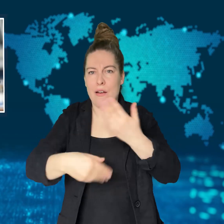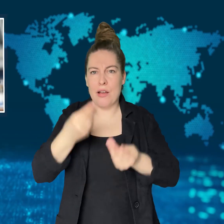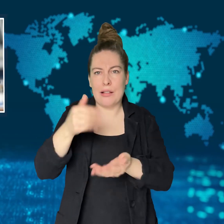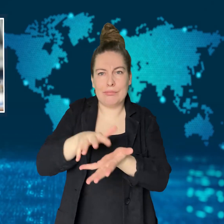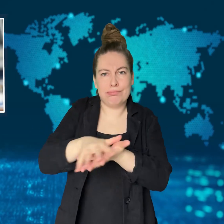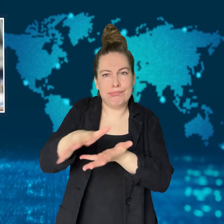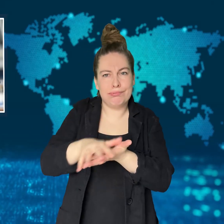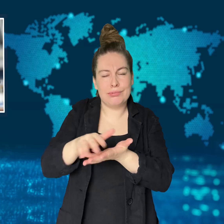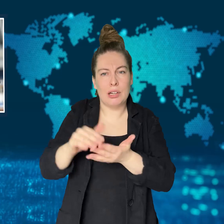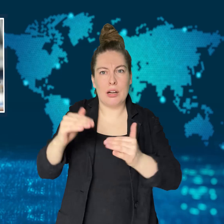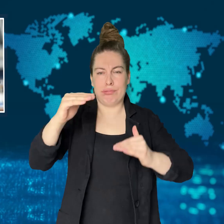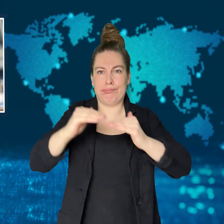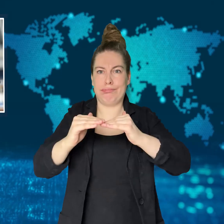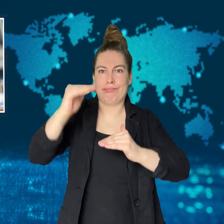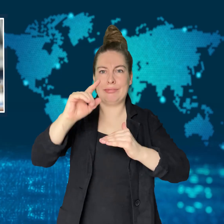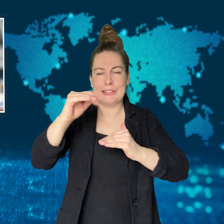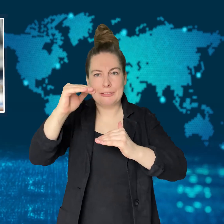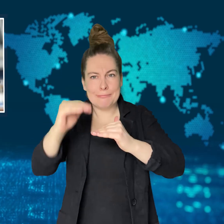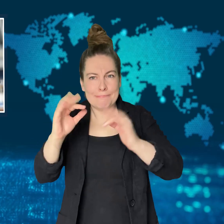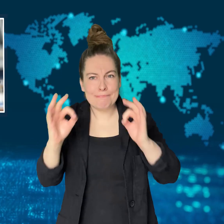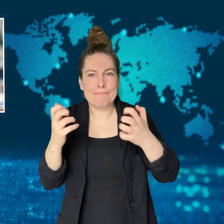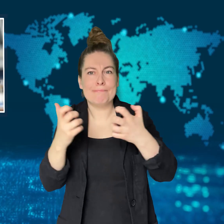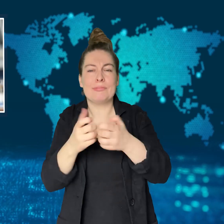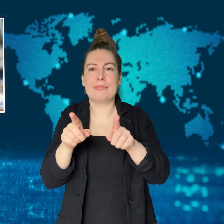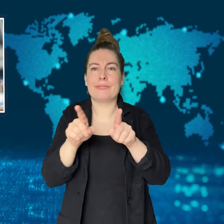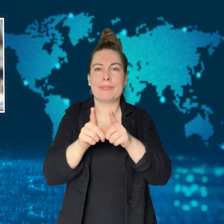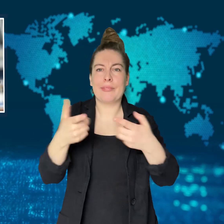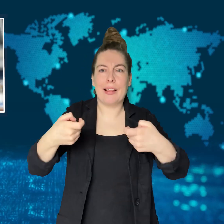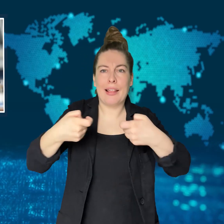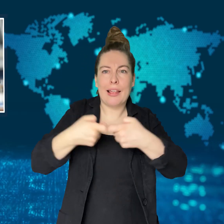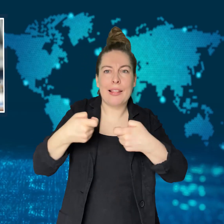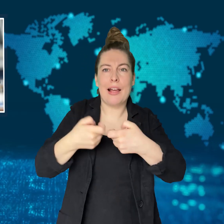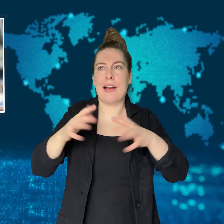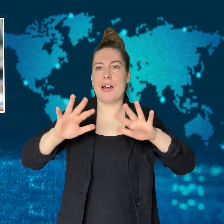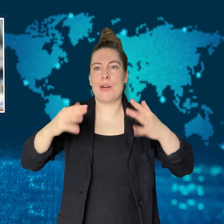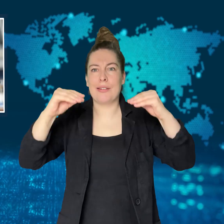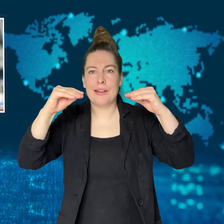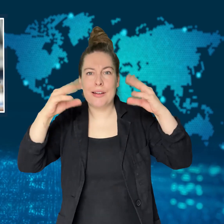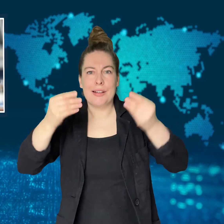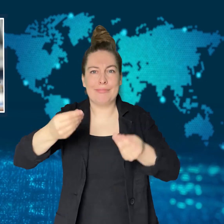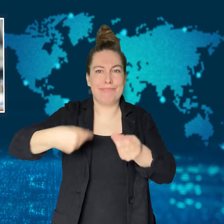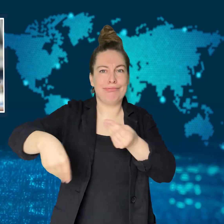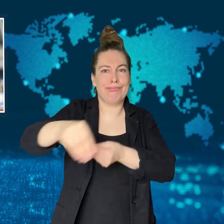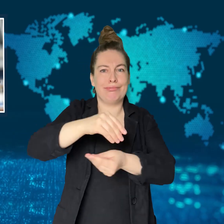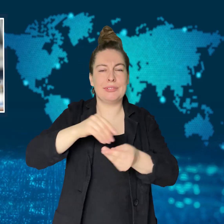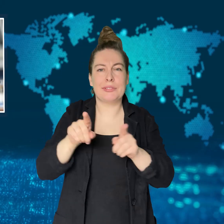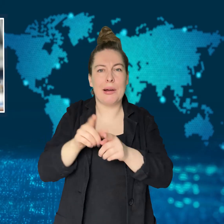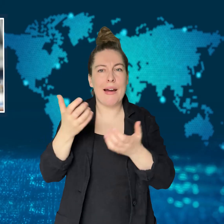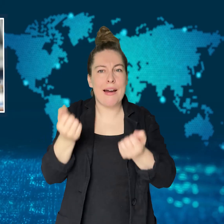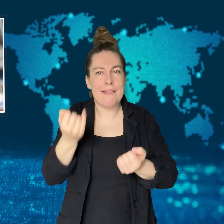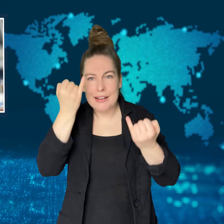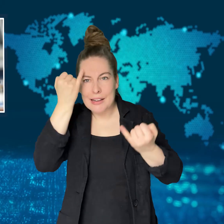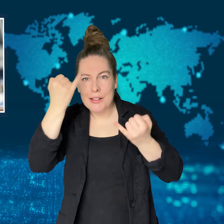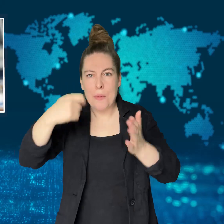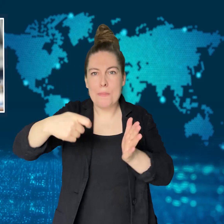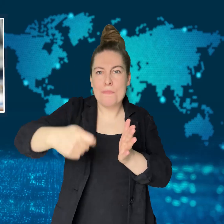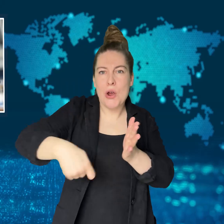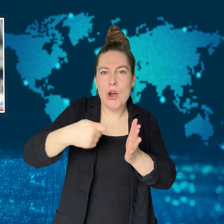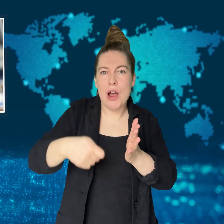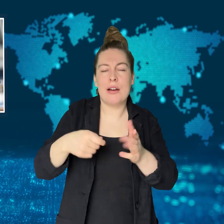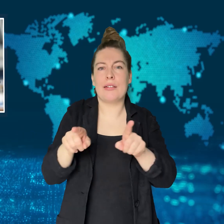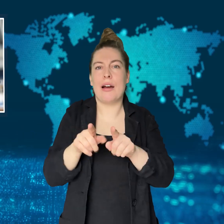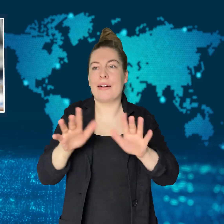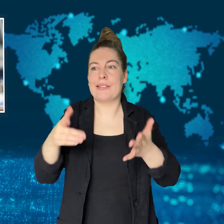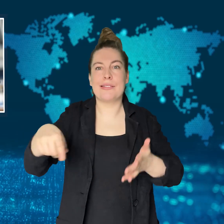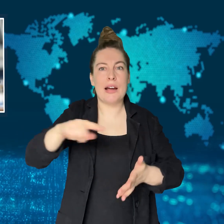more affordable cost-of-living, energy and resource projects,